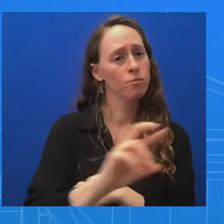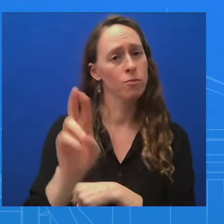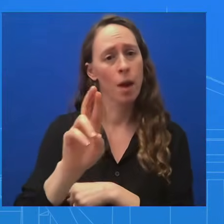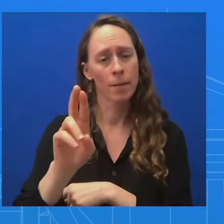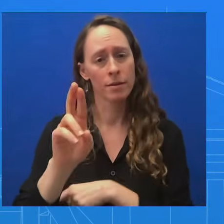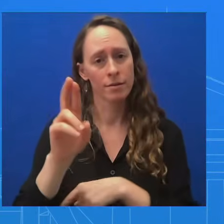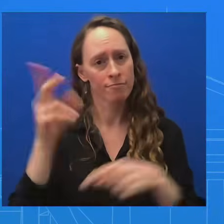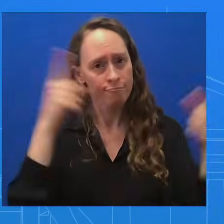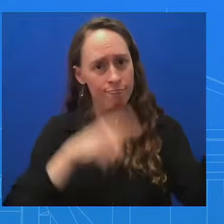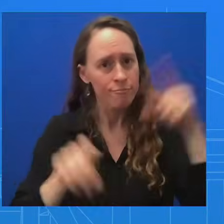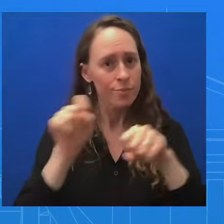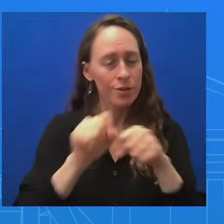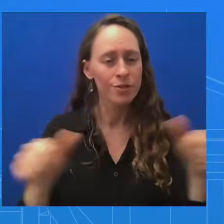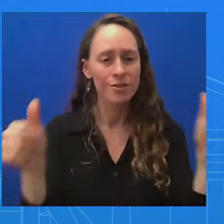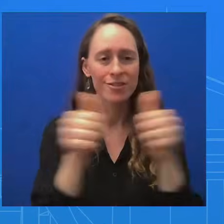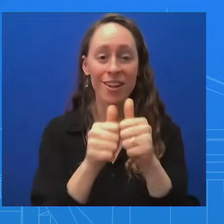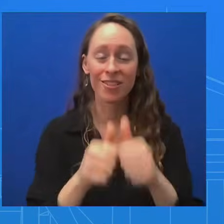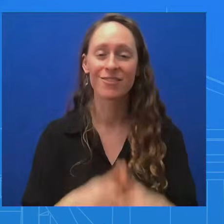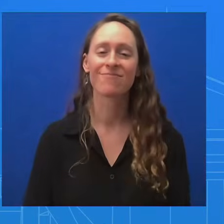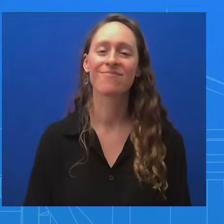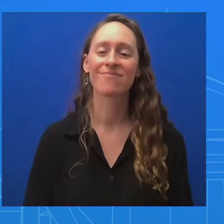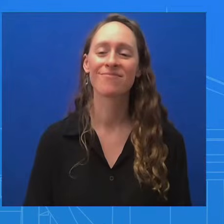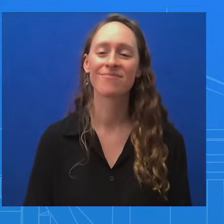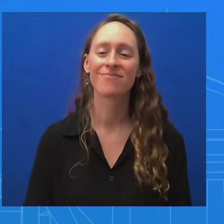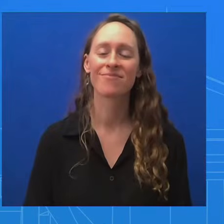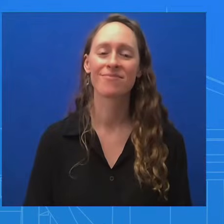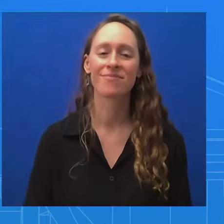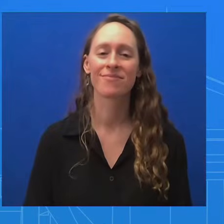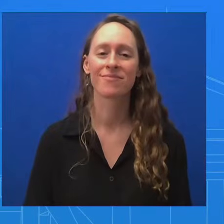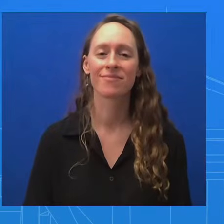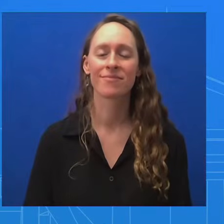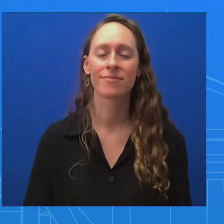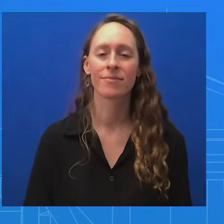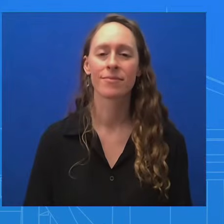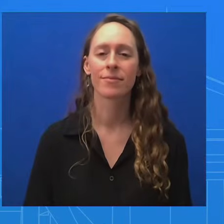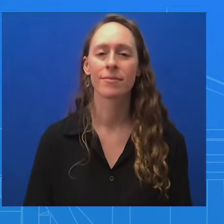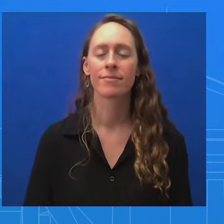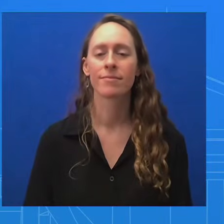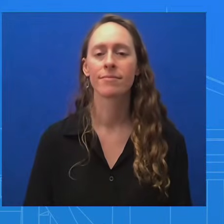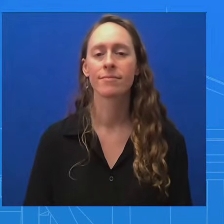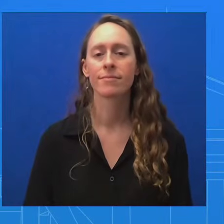The Press: Yeah. Thank you. Well, regarding the House. And a version of this question was asked, I think, during the Air Force One gaggle yesterday.